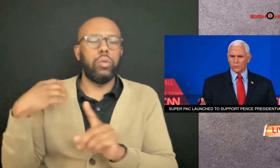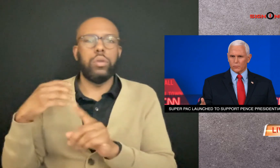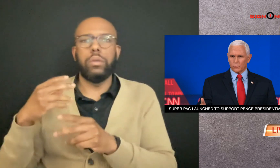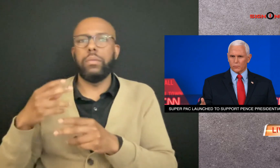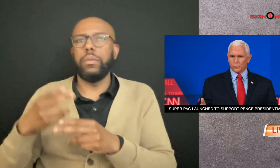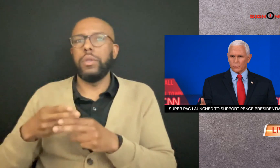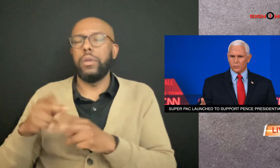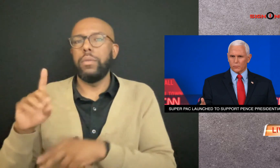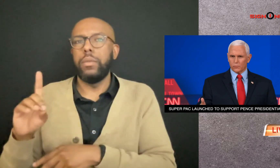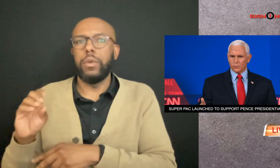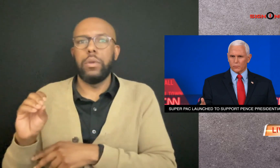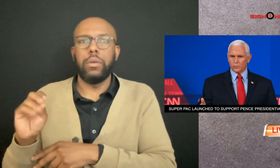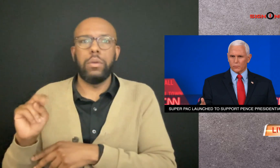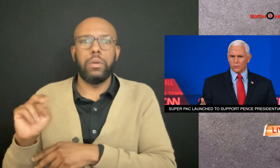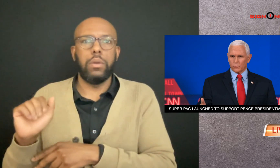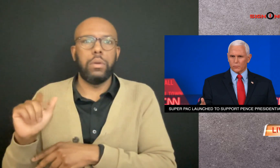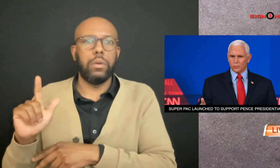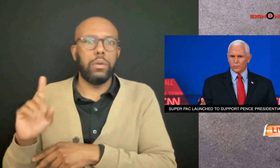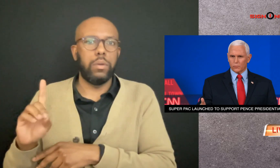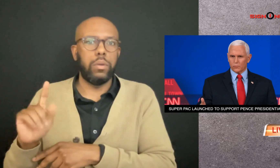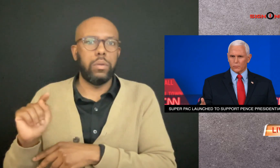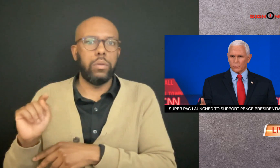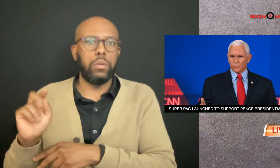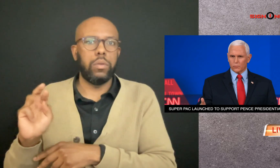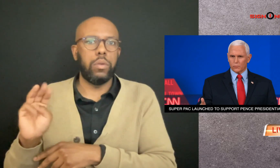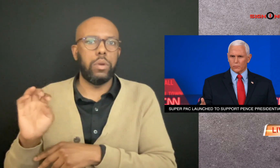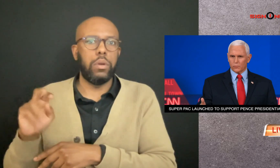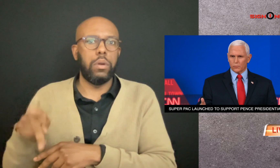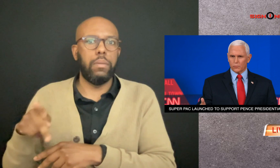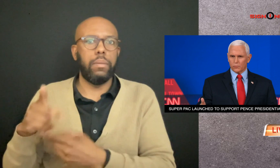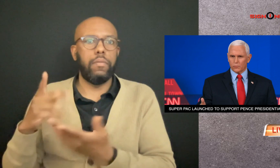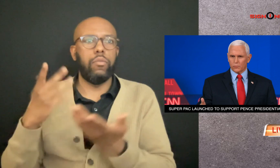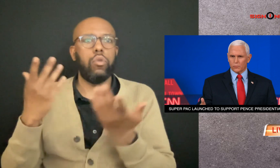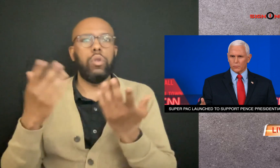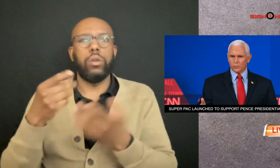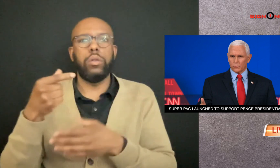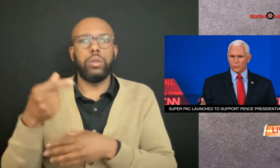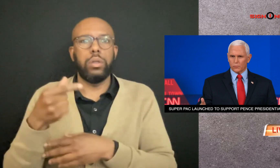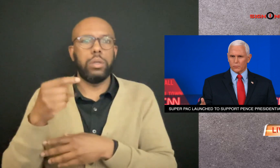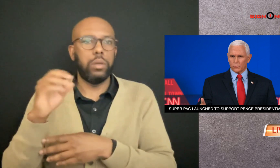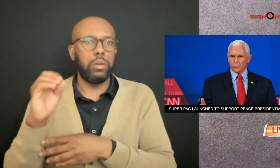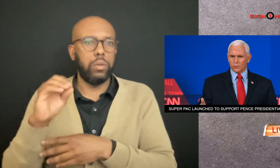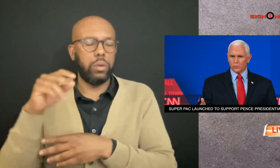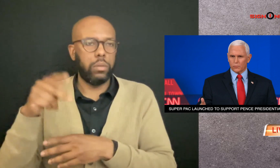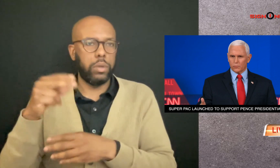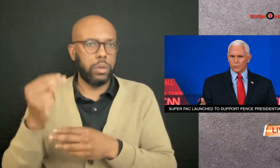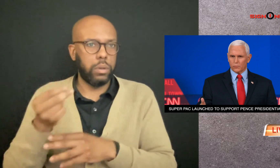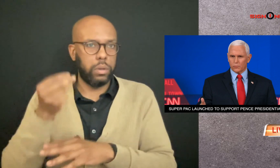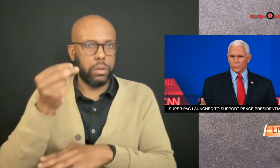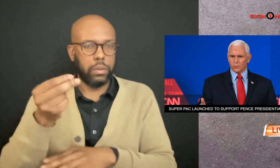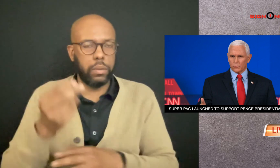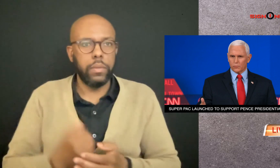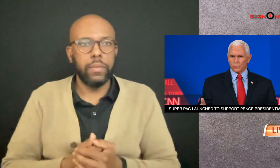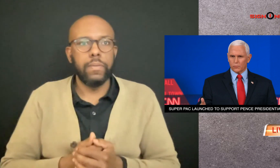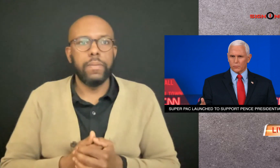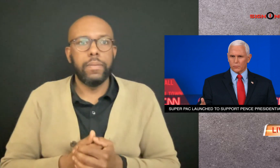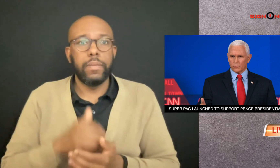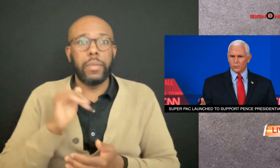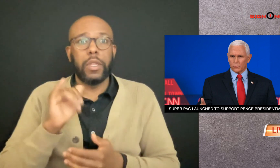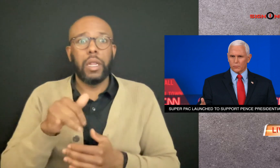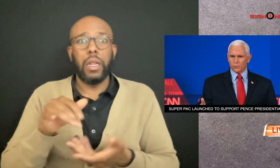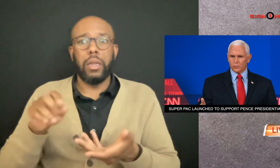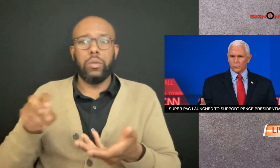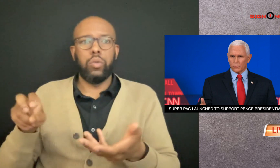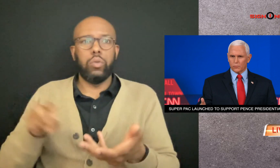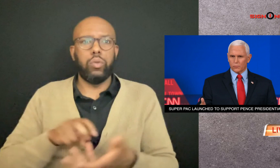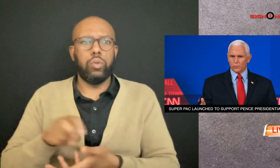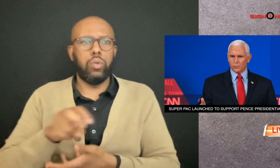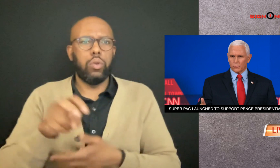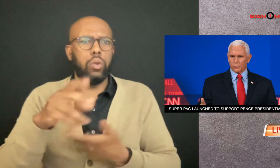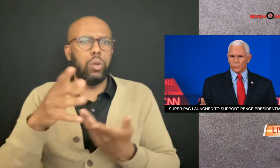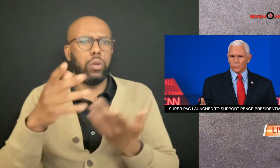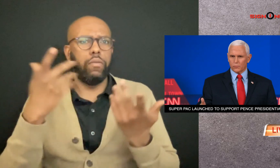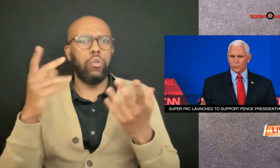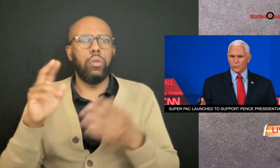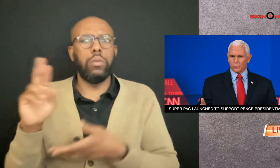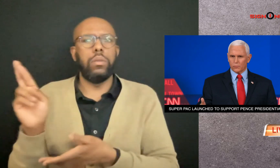him against his former boss Donald Trump for the GOP nomination but the road to the Republican